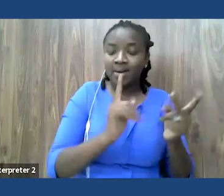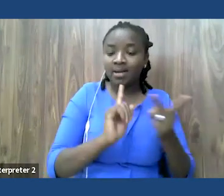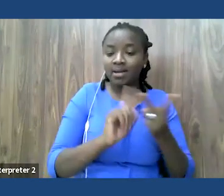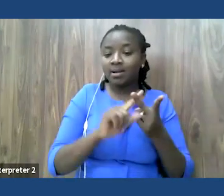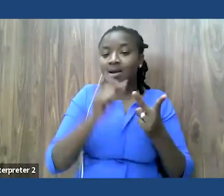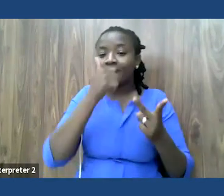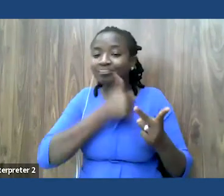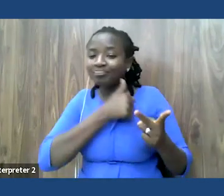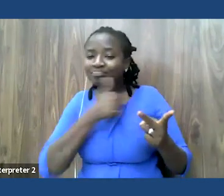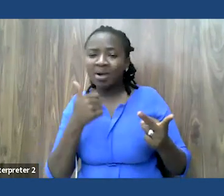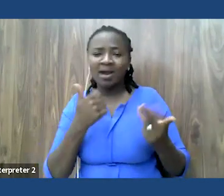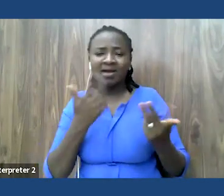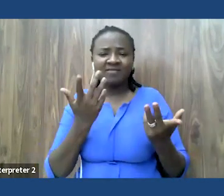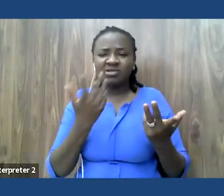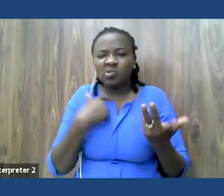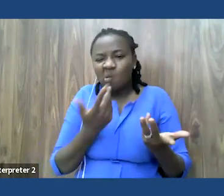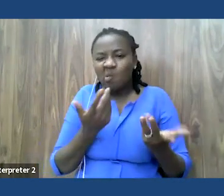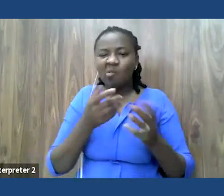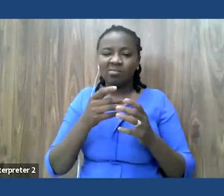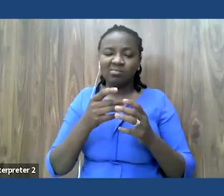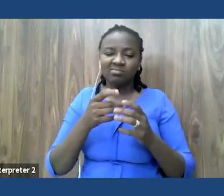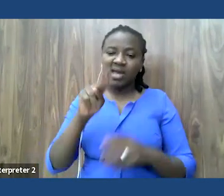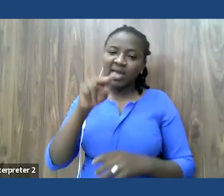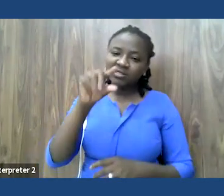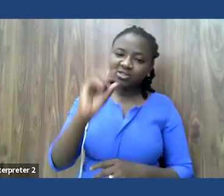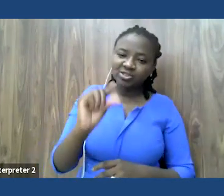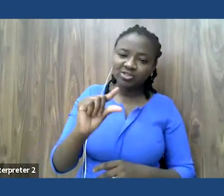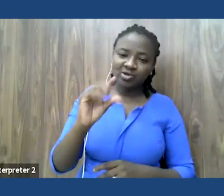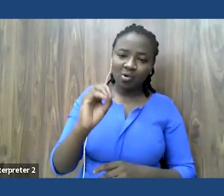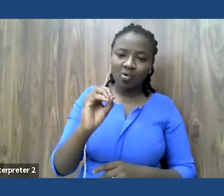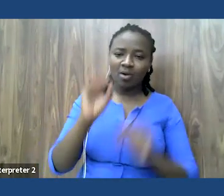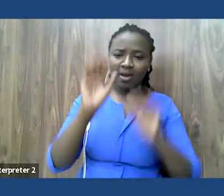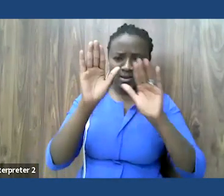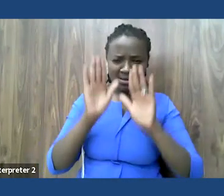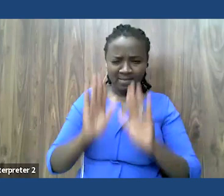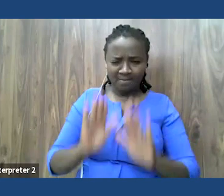those fundamentals of human-centered design, which are often overlooked.